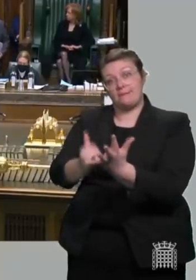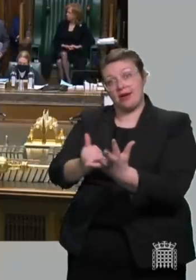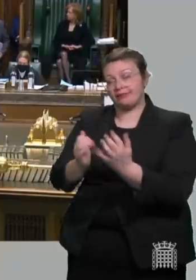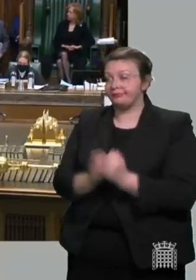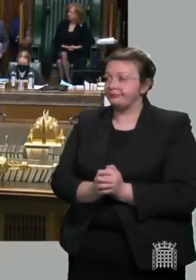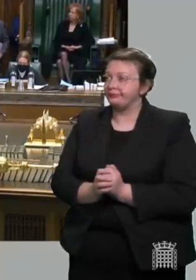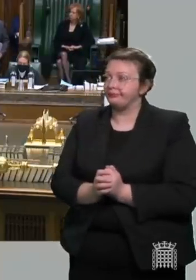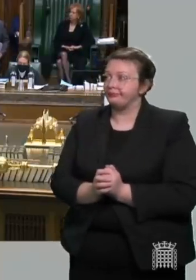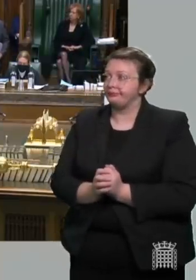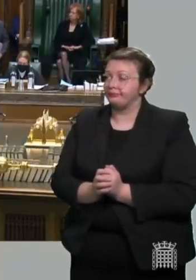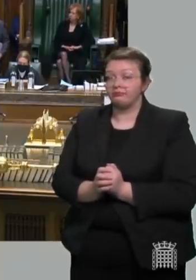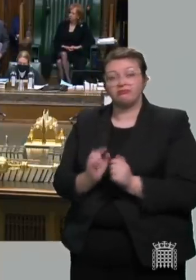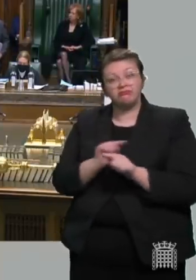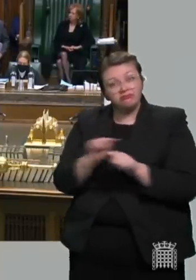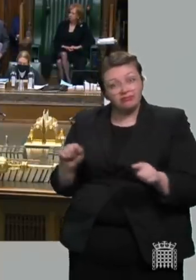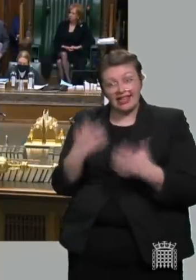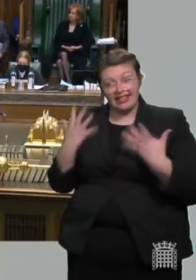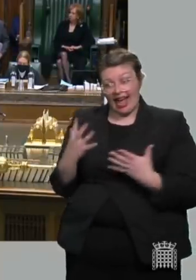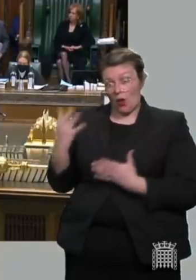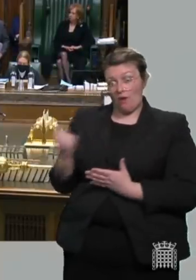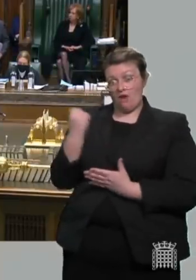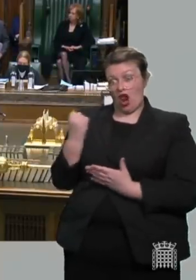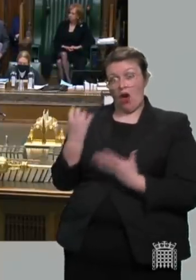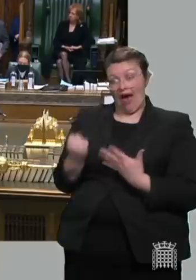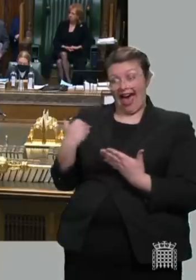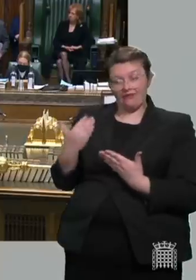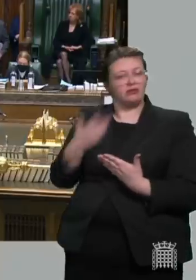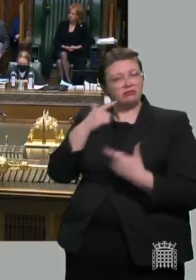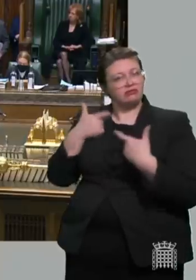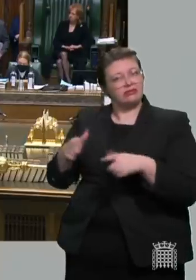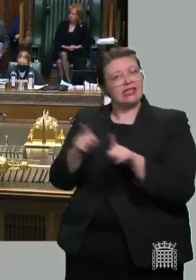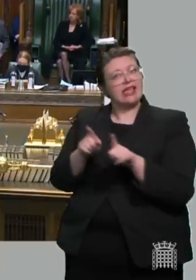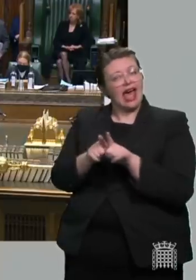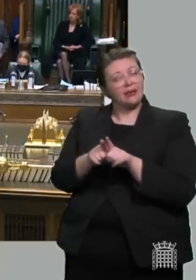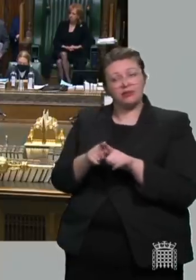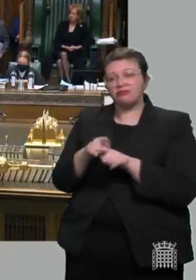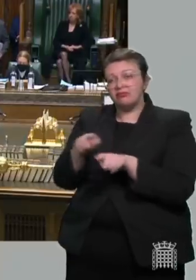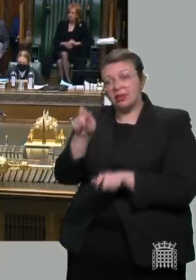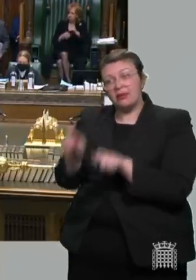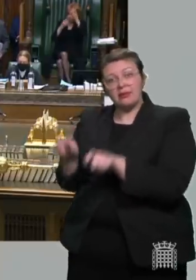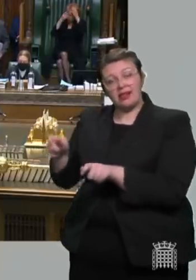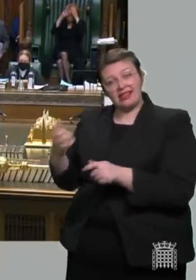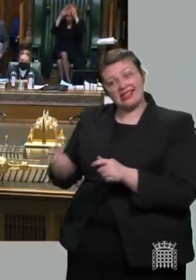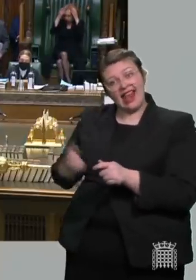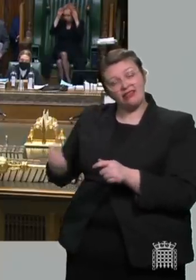be no change to the terms. They will continue to receive 80% of their salary, for hours not worked,